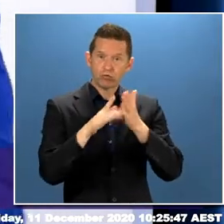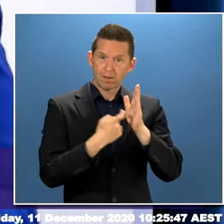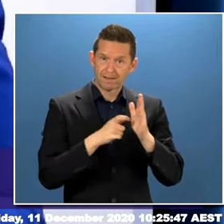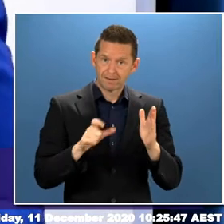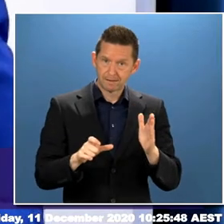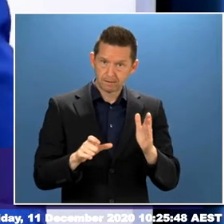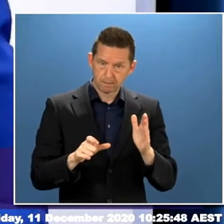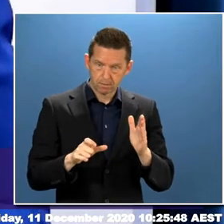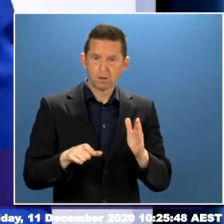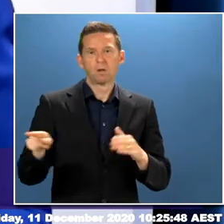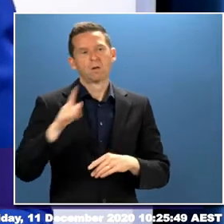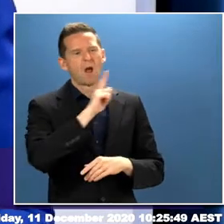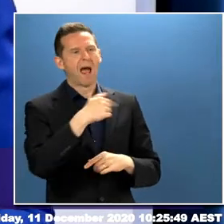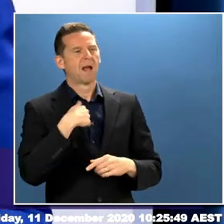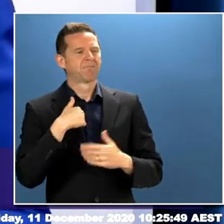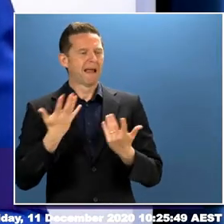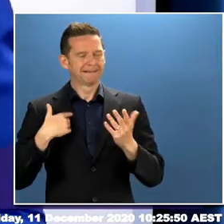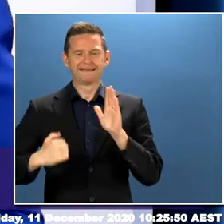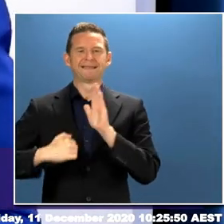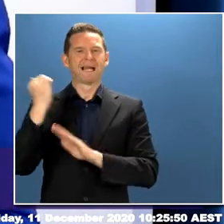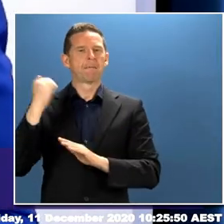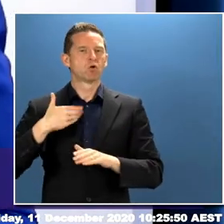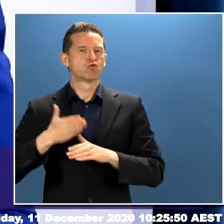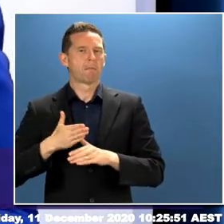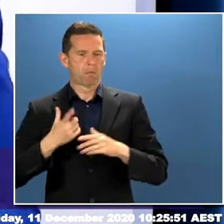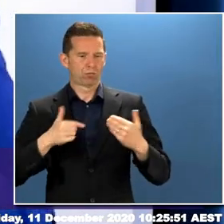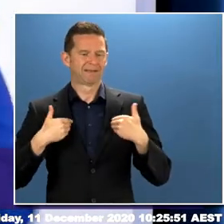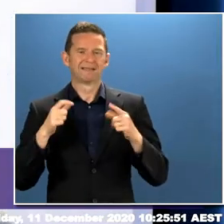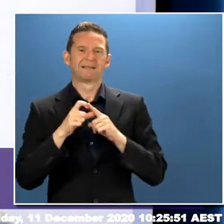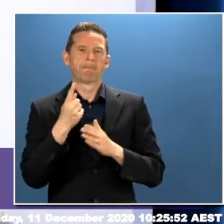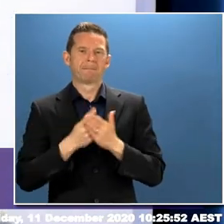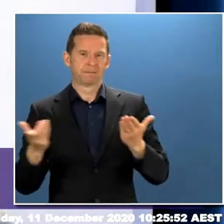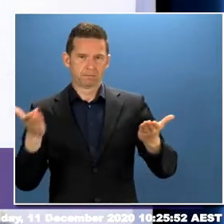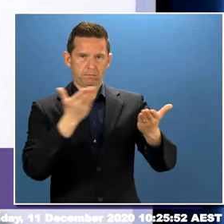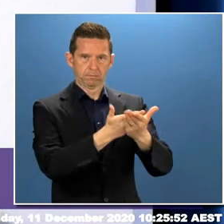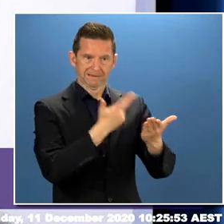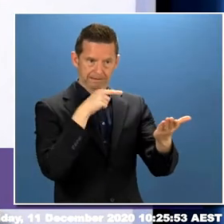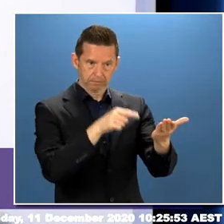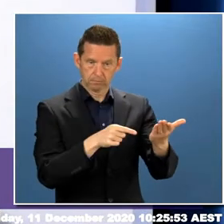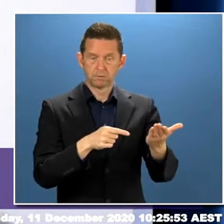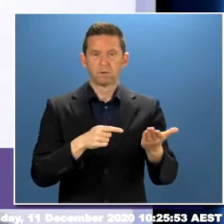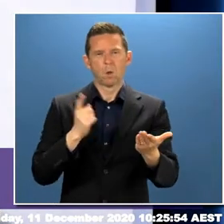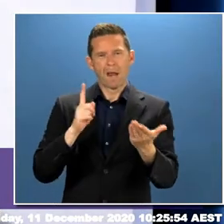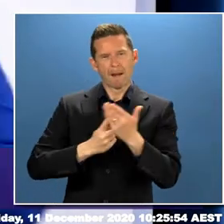"I've been sacked from my job because of disability". What happens after a complaint goes in?